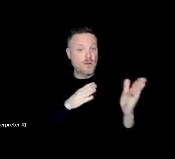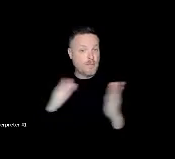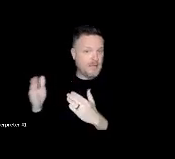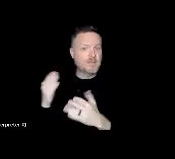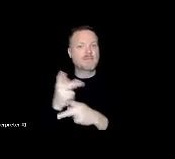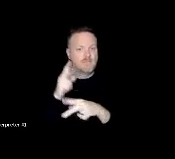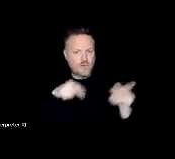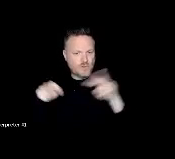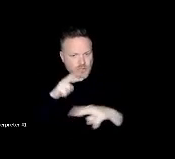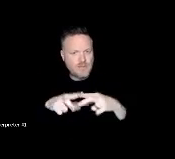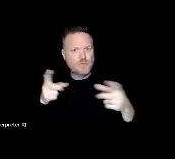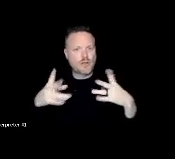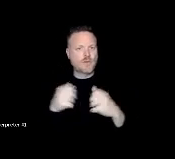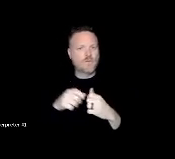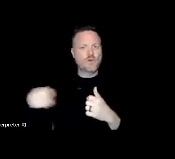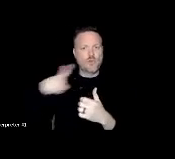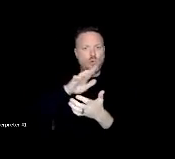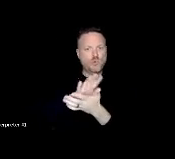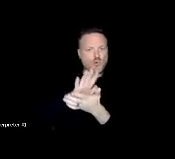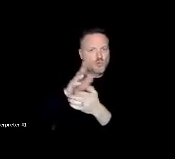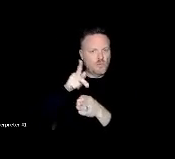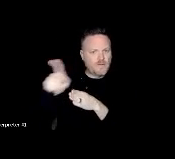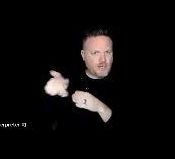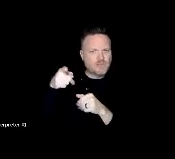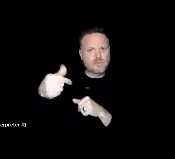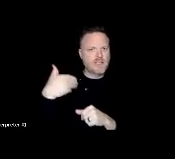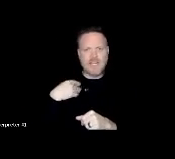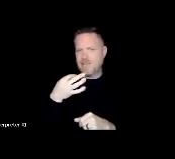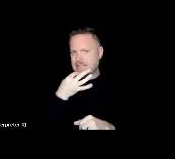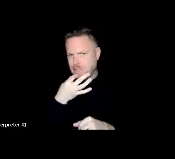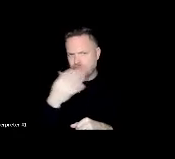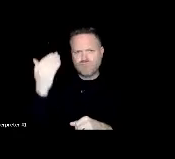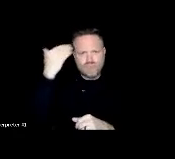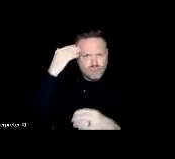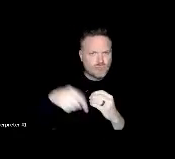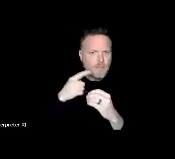school professionals who have the expertise and knowledge of school law and curriculum.